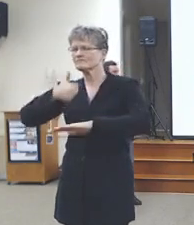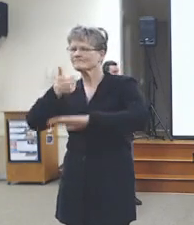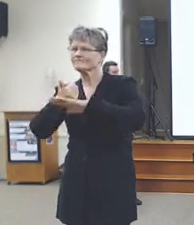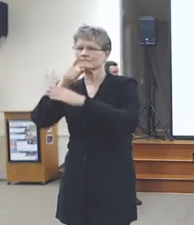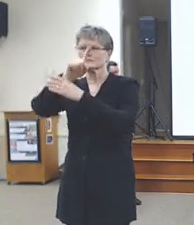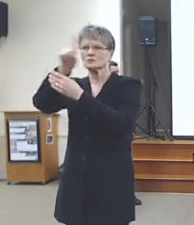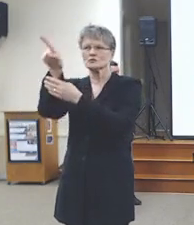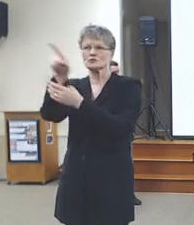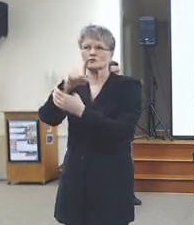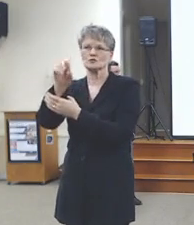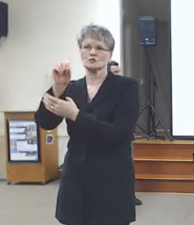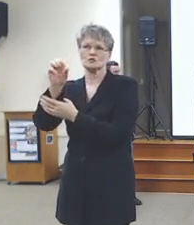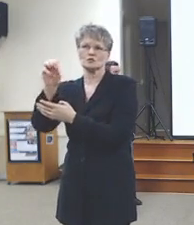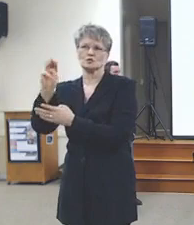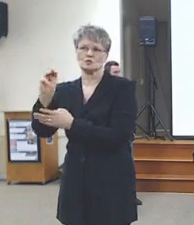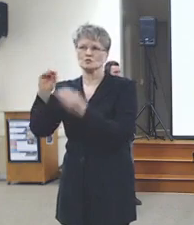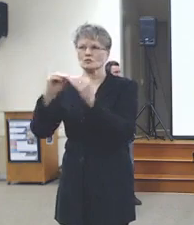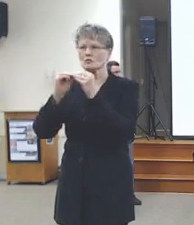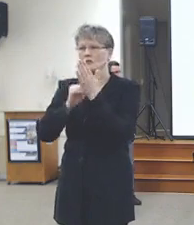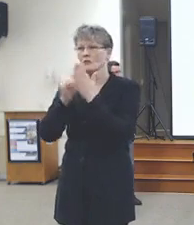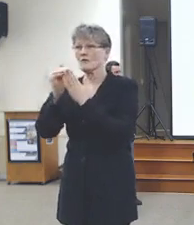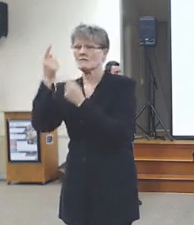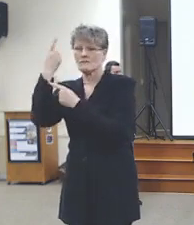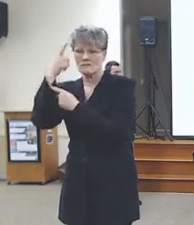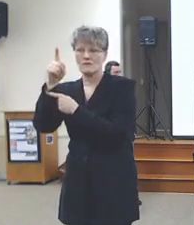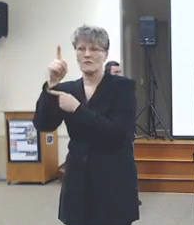some point we're gonna want to switch over to that format, but